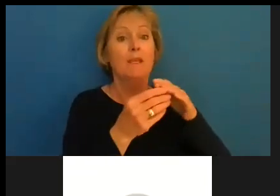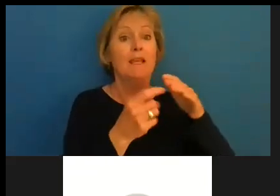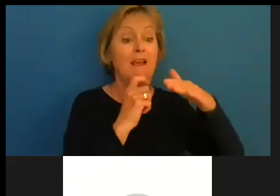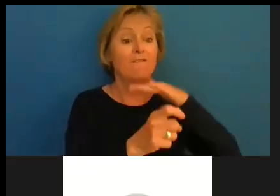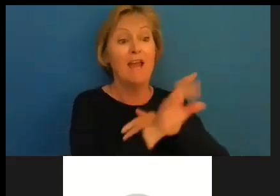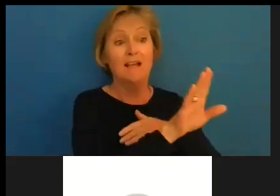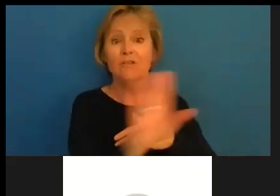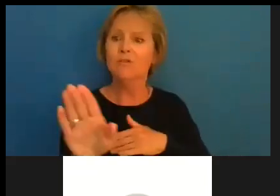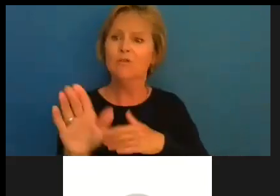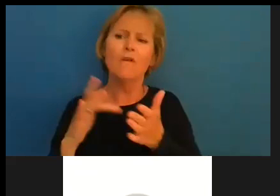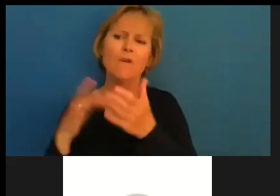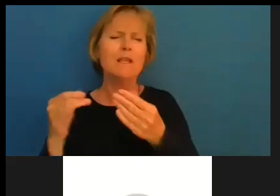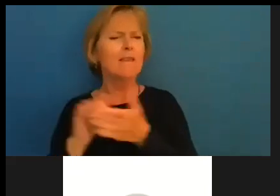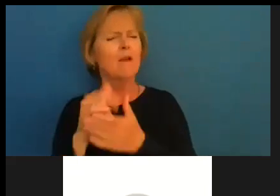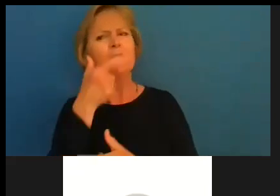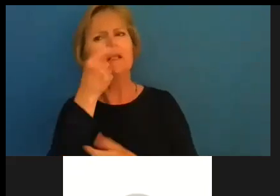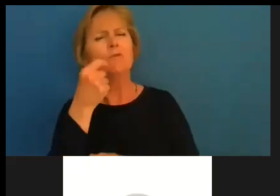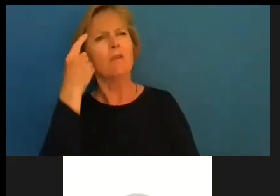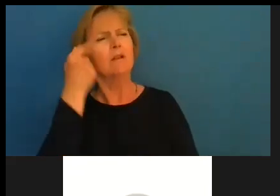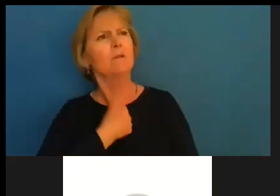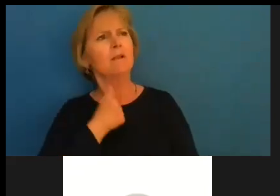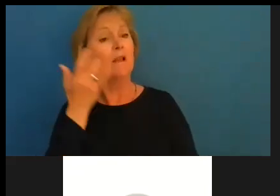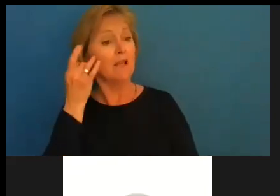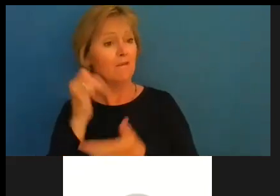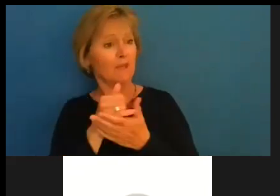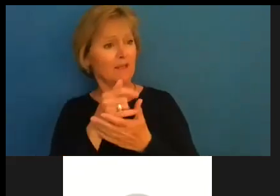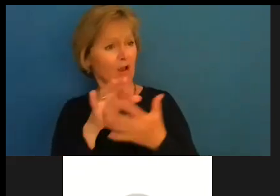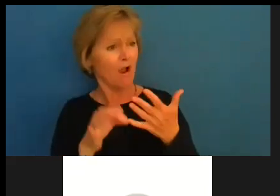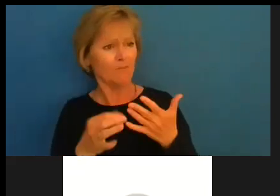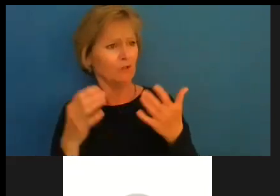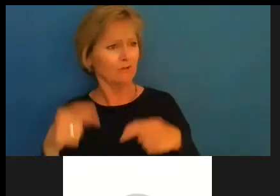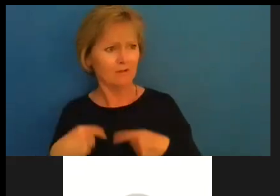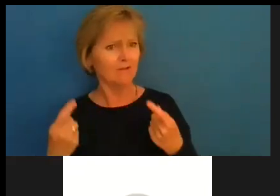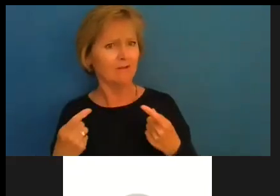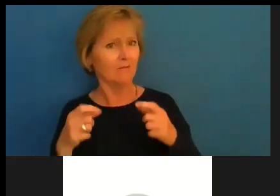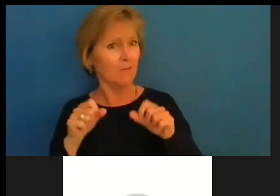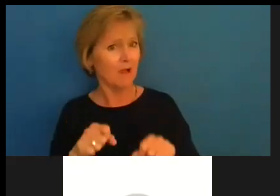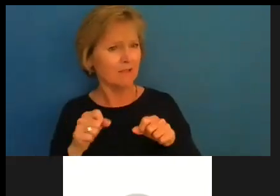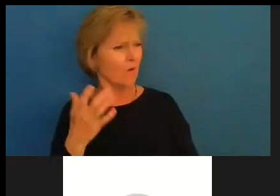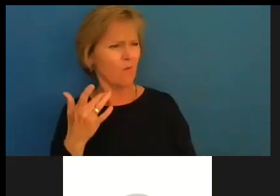And that was kind of interesting because I remember thinking to myself, Well, if this was an option all along, why haven't we been doing this?